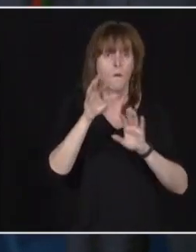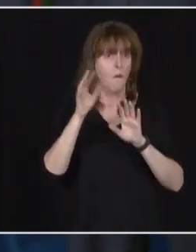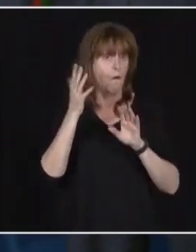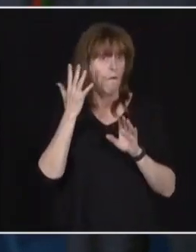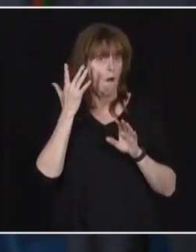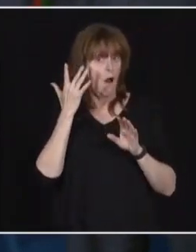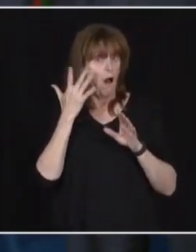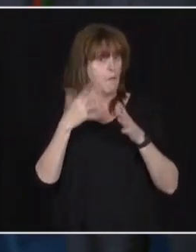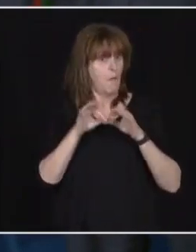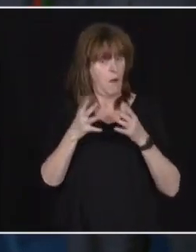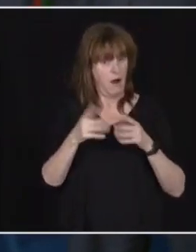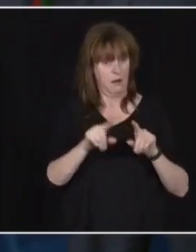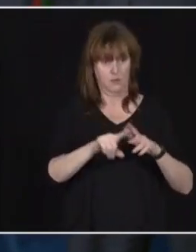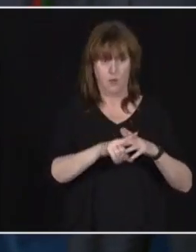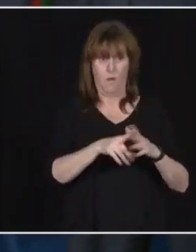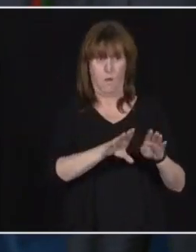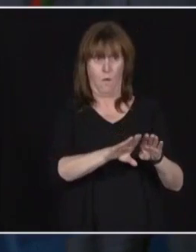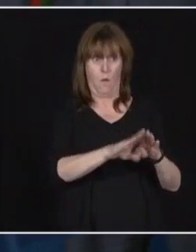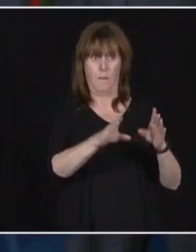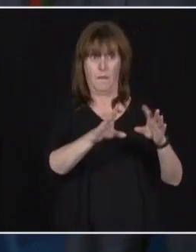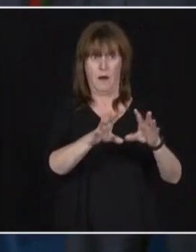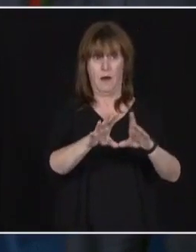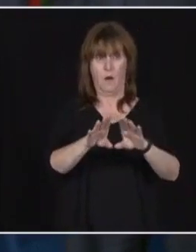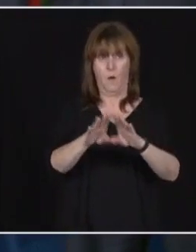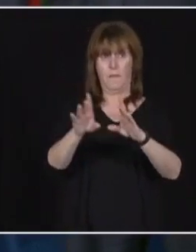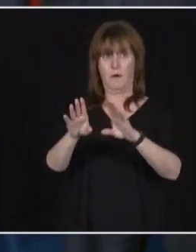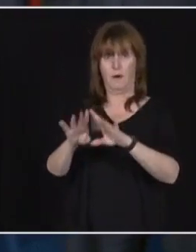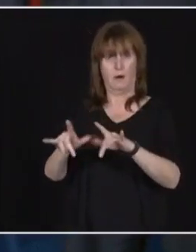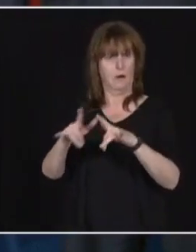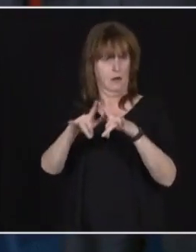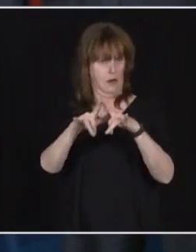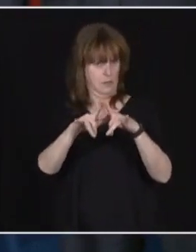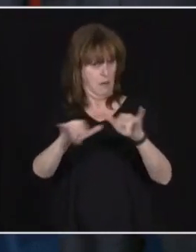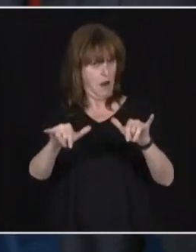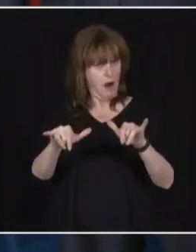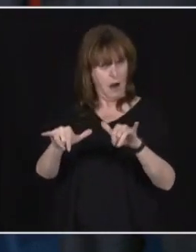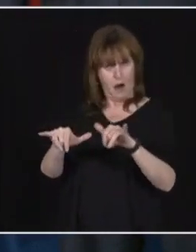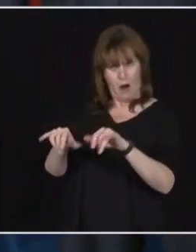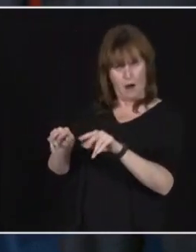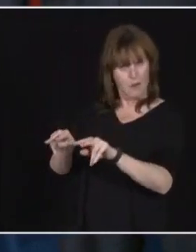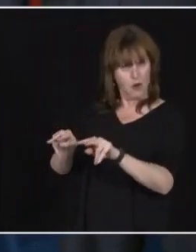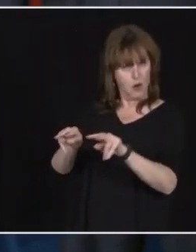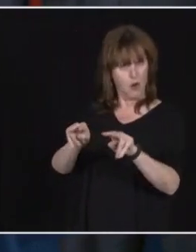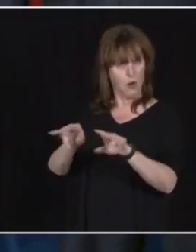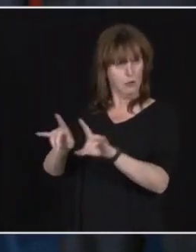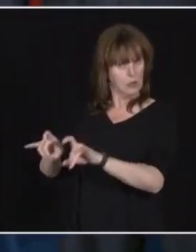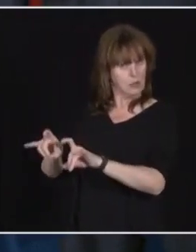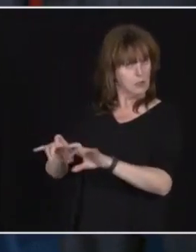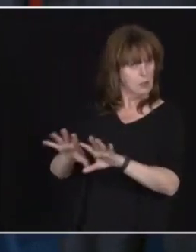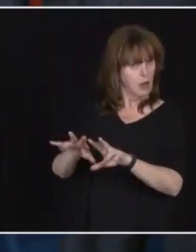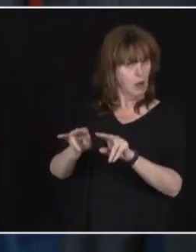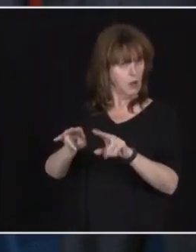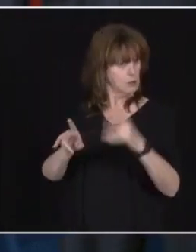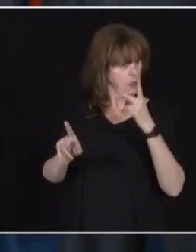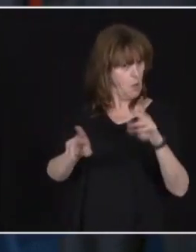plan with respect to that very soon because it will be really important as we open up parts of the economy that we do that surveillance